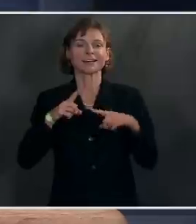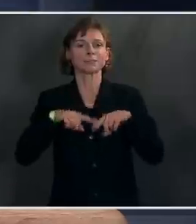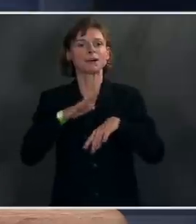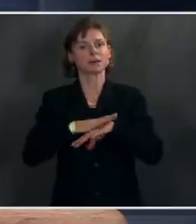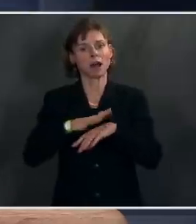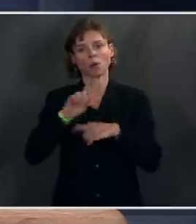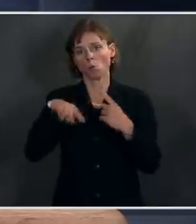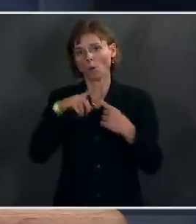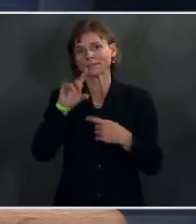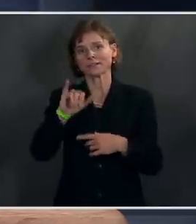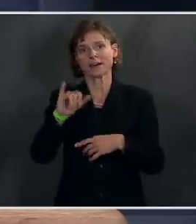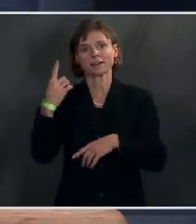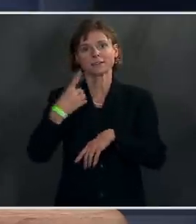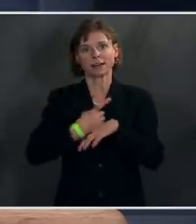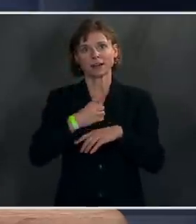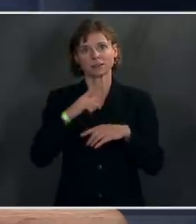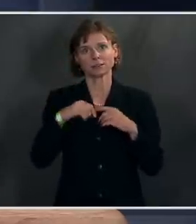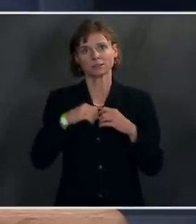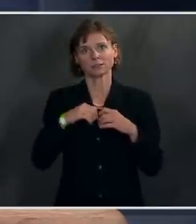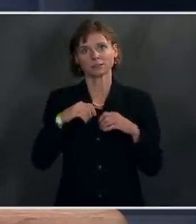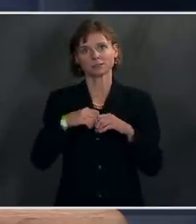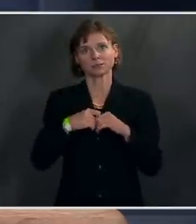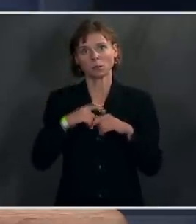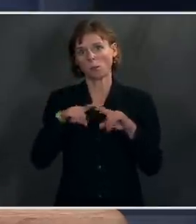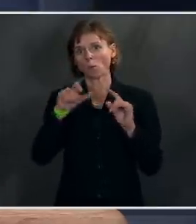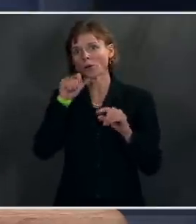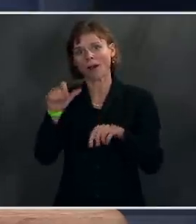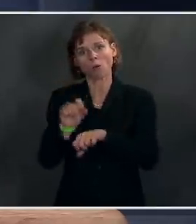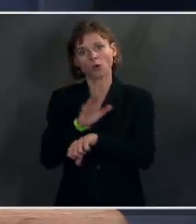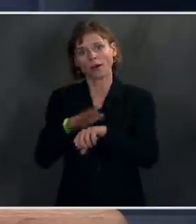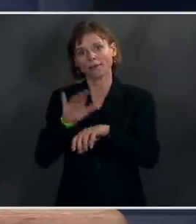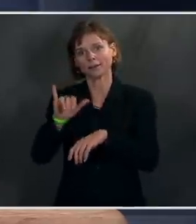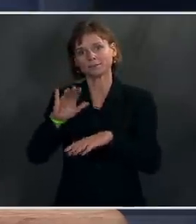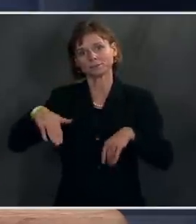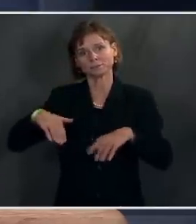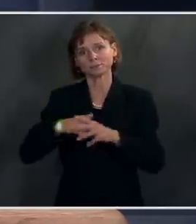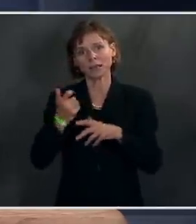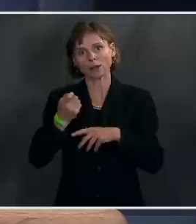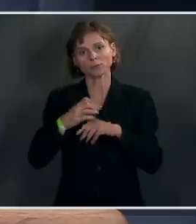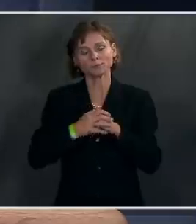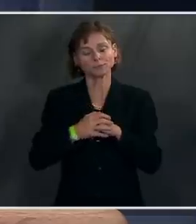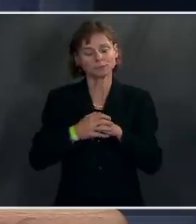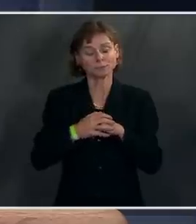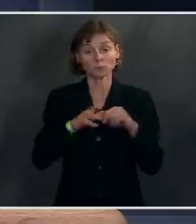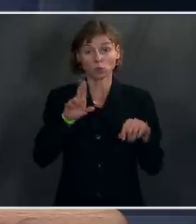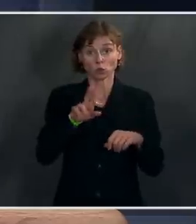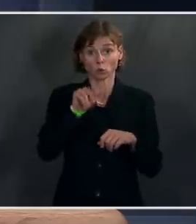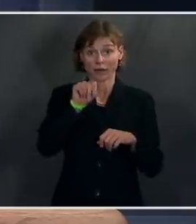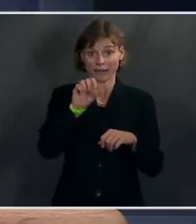and not working on it quite yet. Go ahead. The Press: Yes. On the on the UAE aluminum tariff announcement,